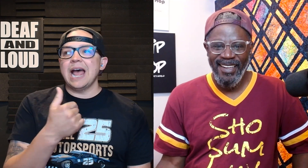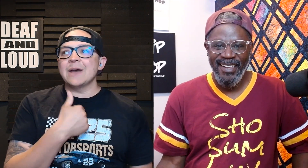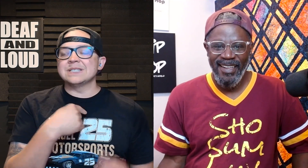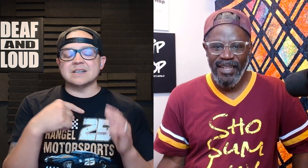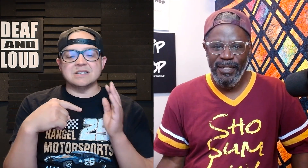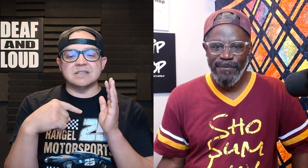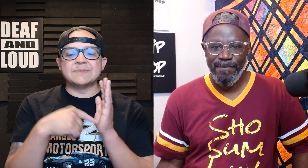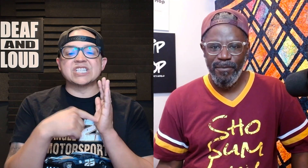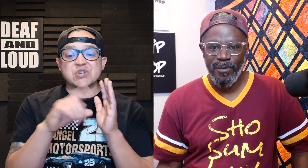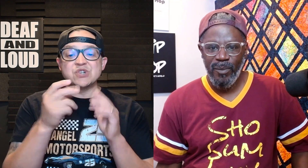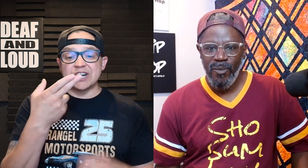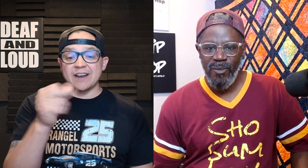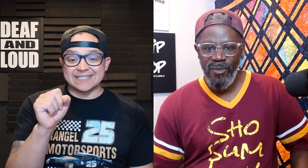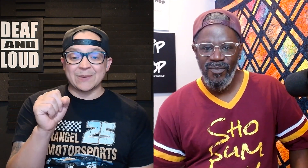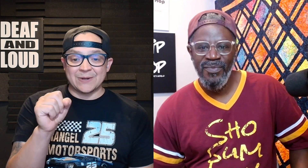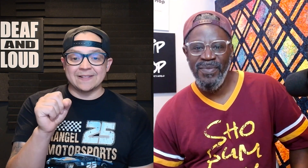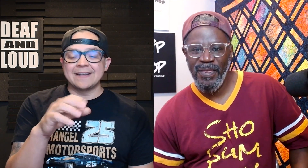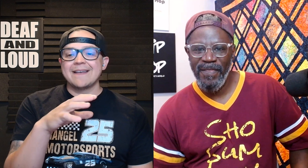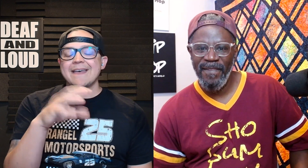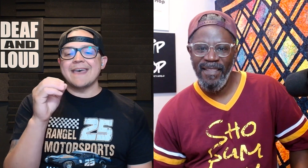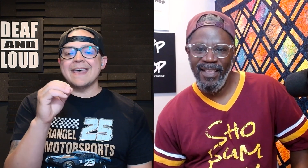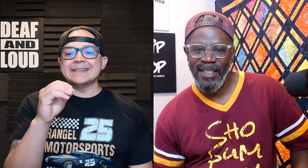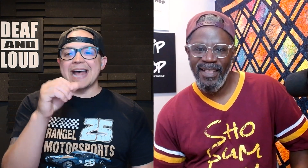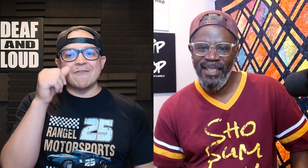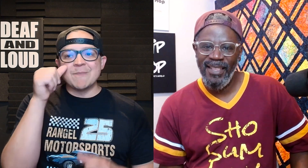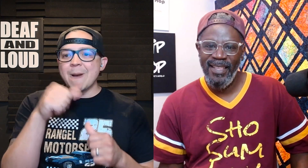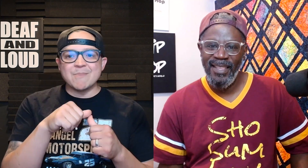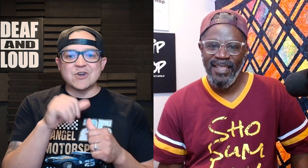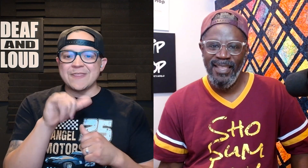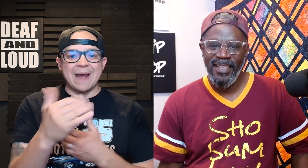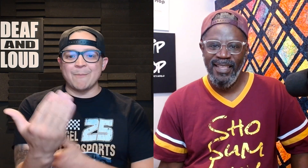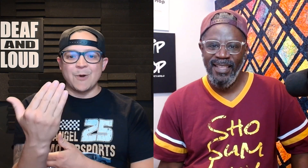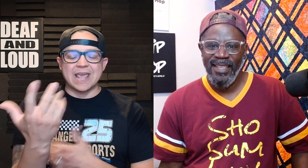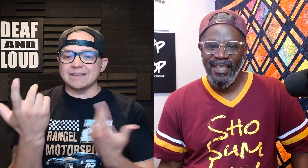I was a junior in high school. And I remember that morning.